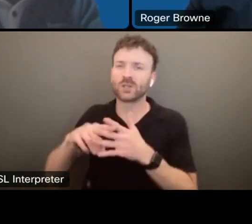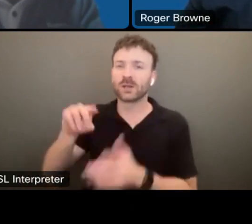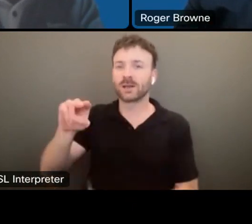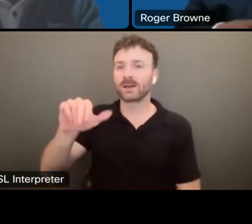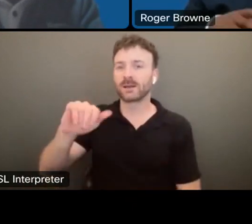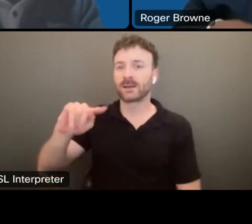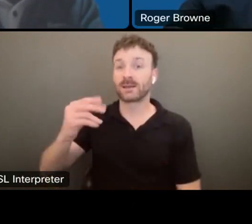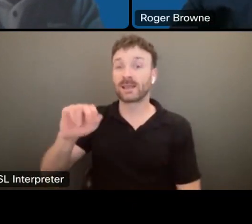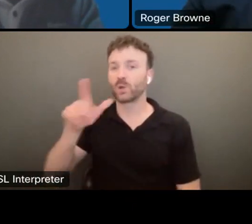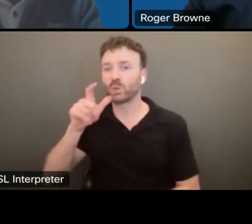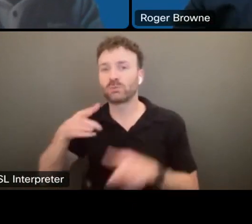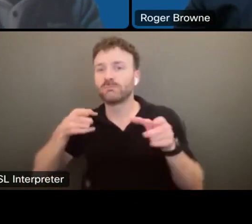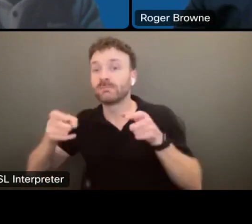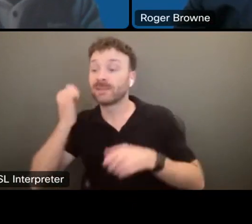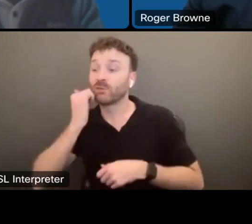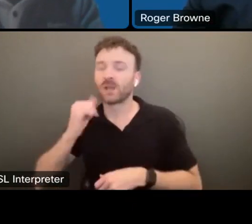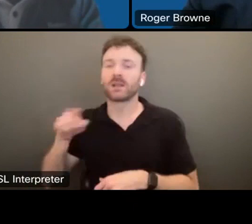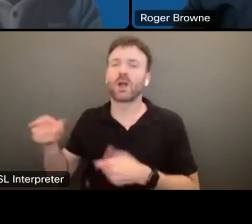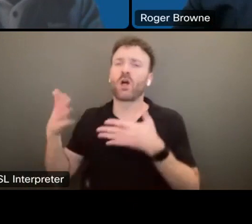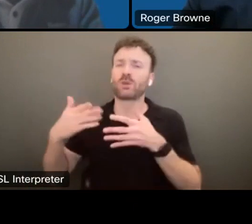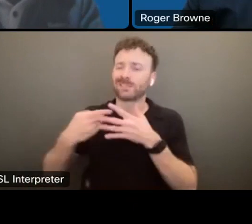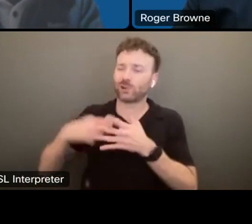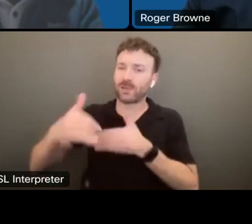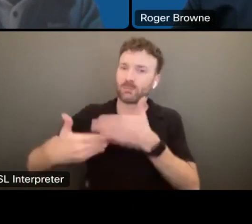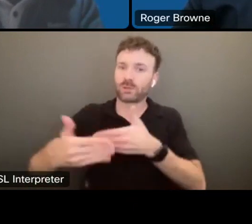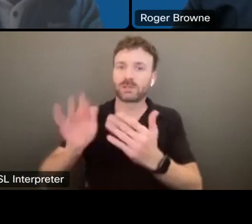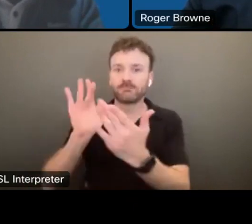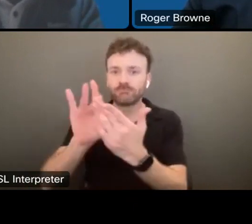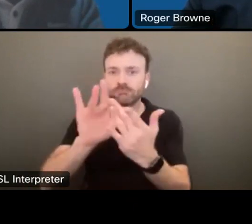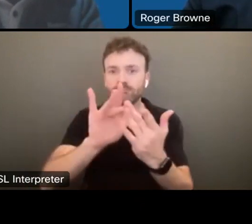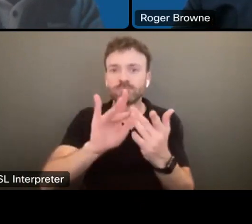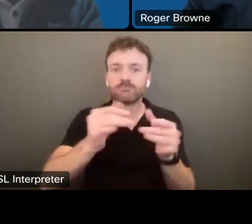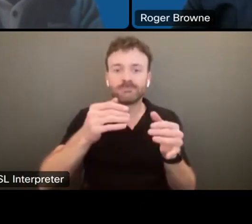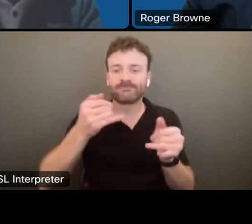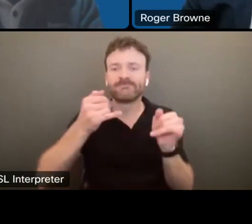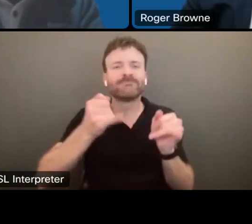already started in that process of trying to reach out on a case-by-case basis and get